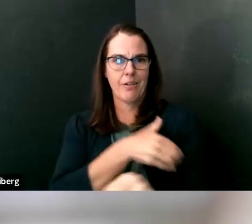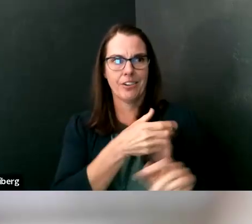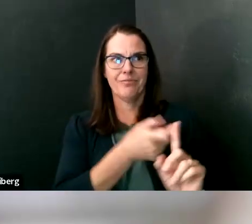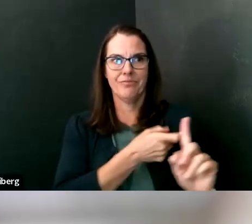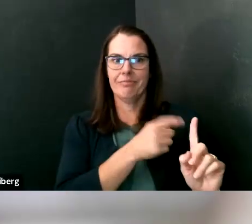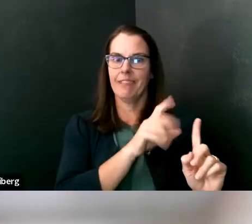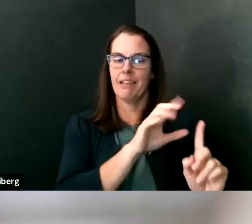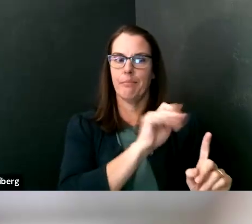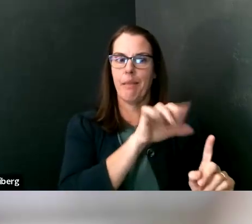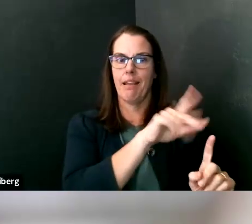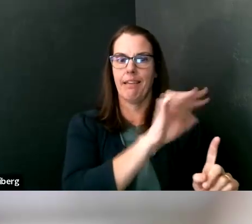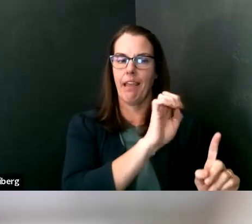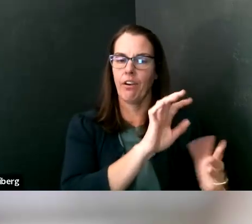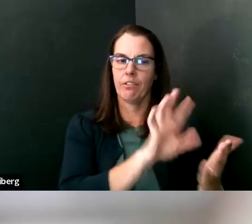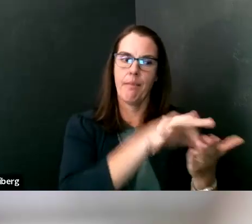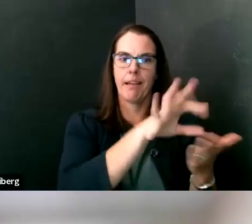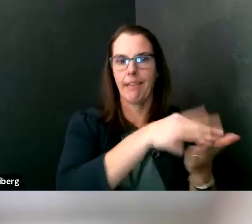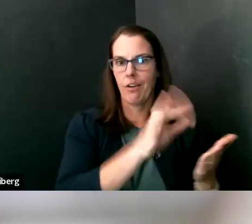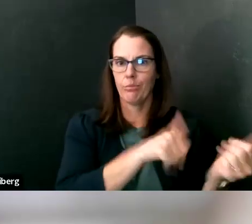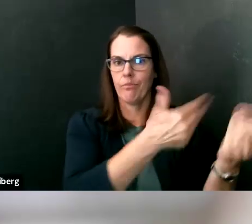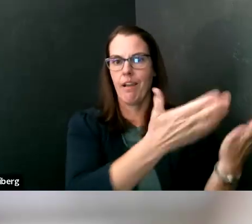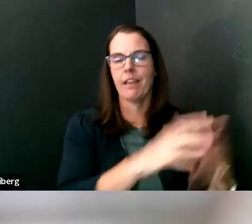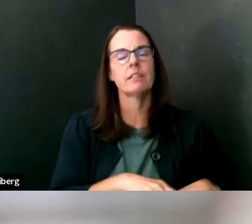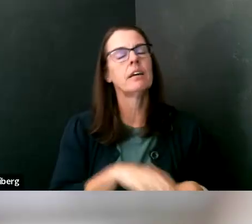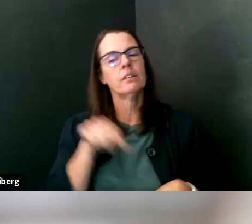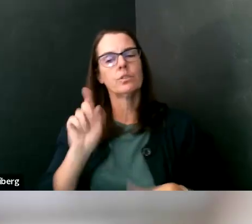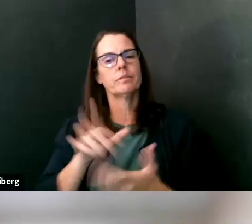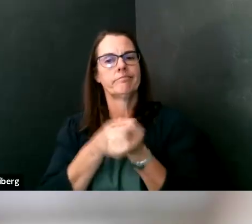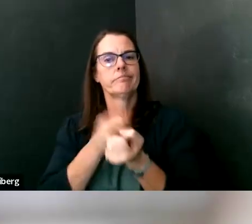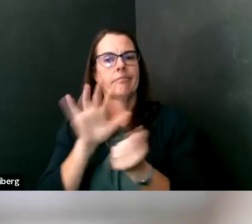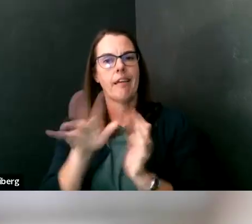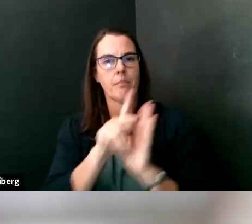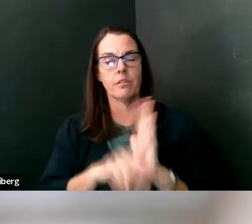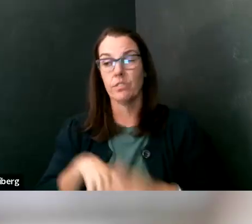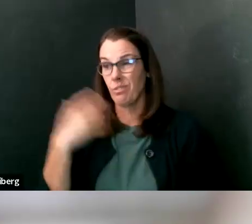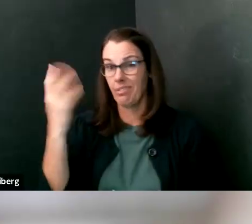uh and has long been a supporter of that policy. So it's one of the things that we're looking at in